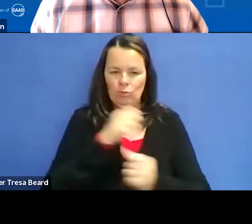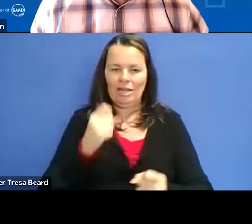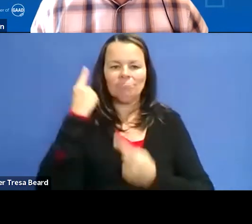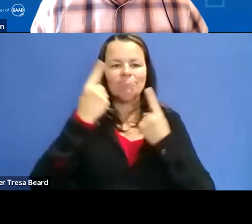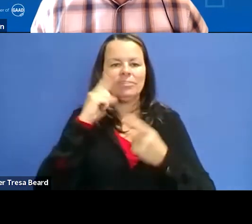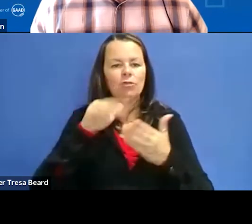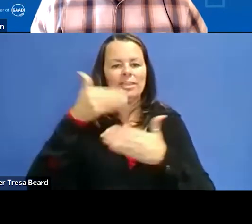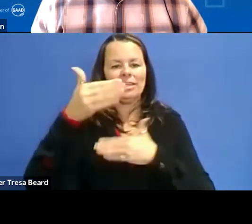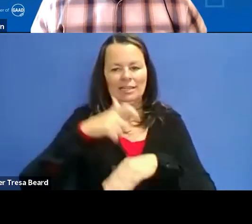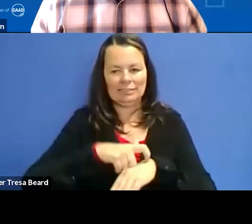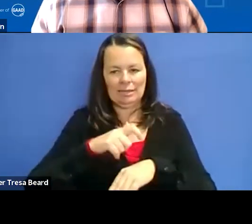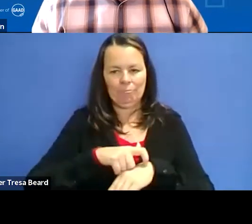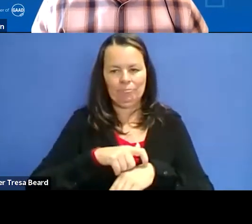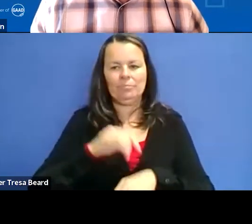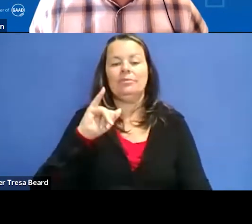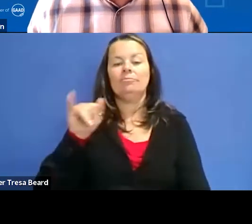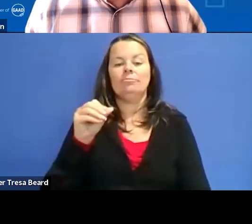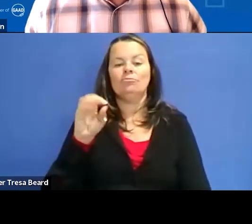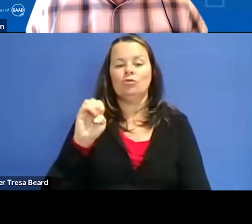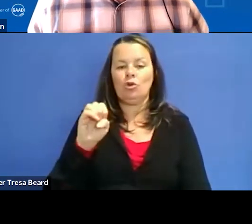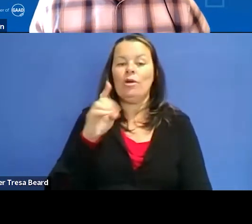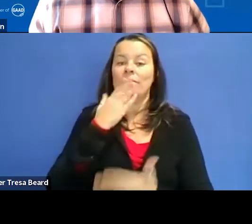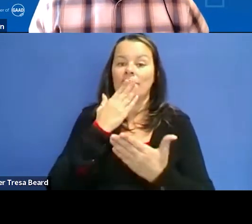We had several rounds of testing, lots of things came up.